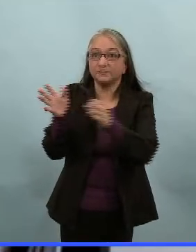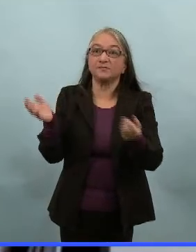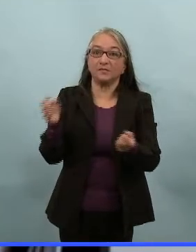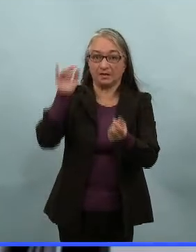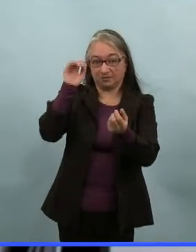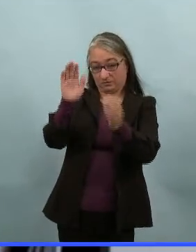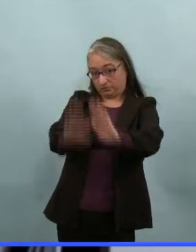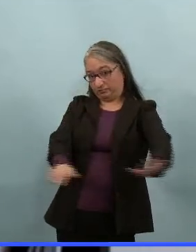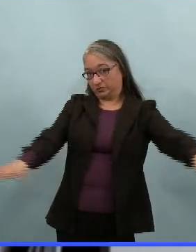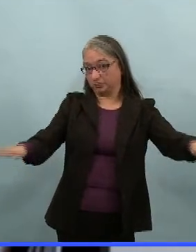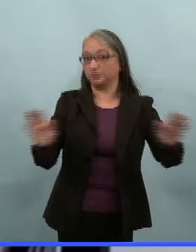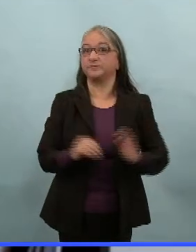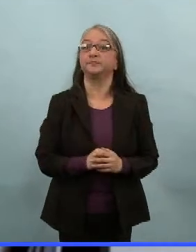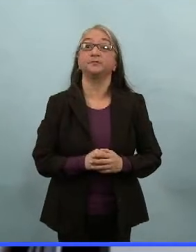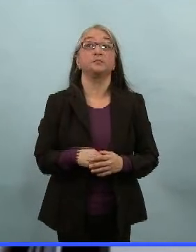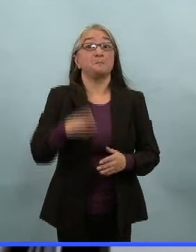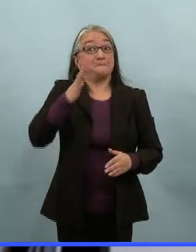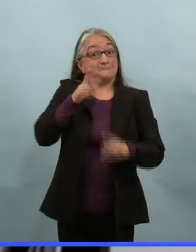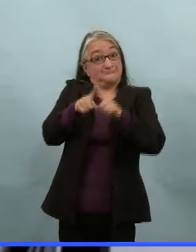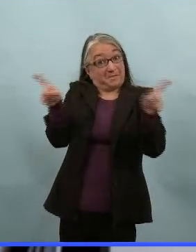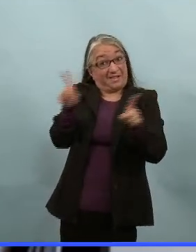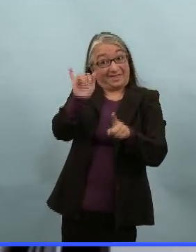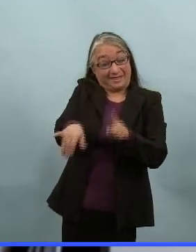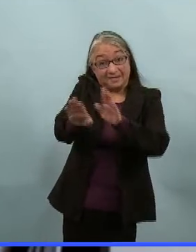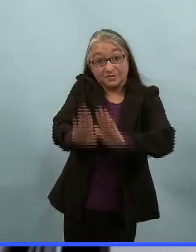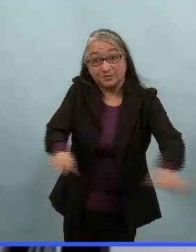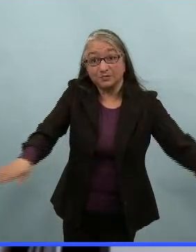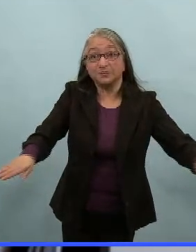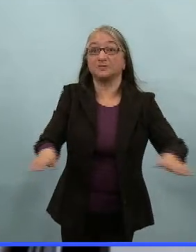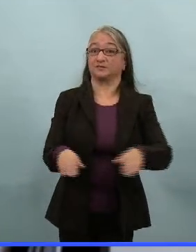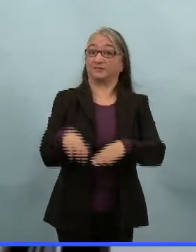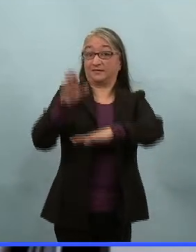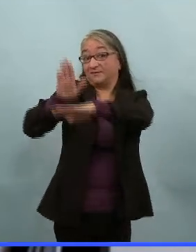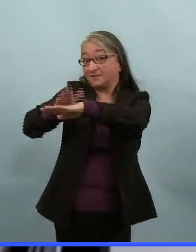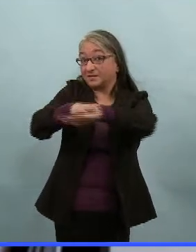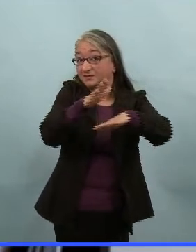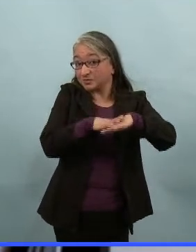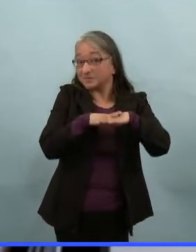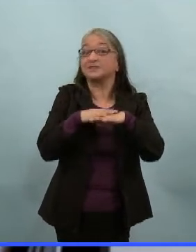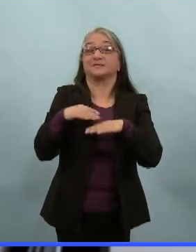medical advisory committee to take a look at what's happening with omicron take a look at